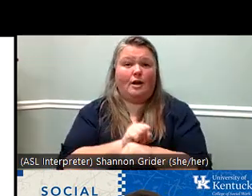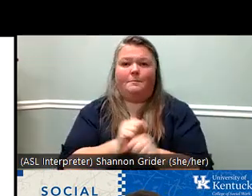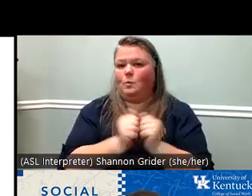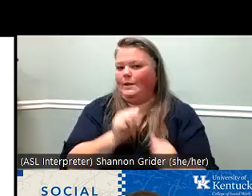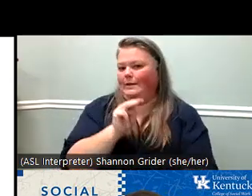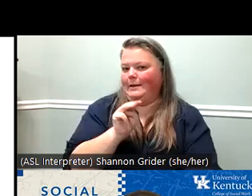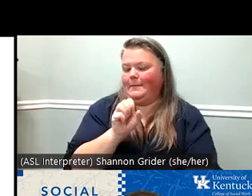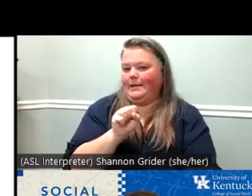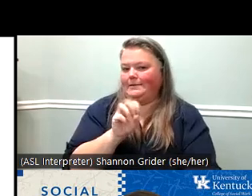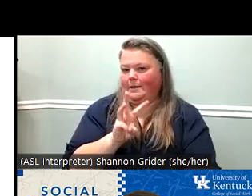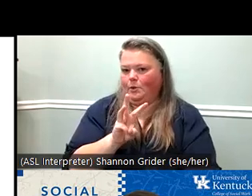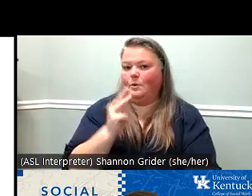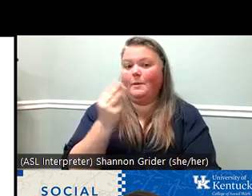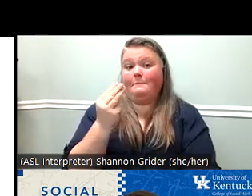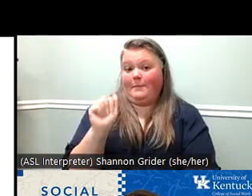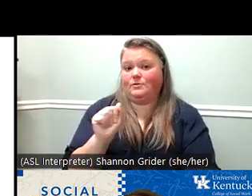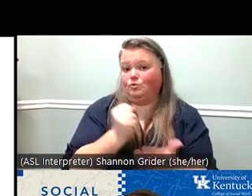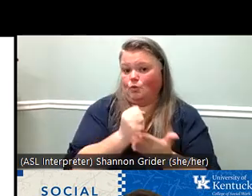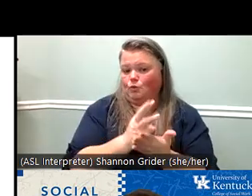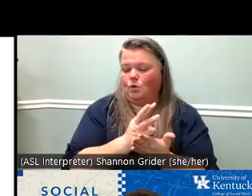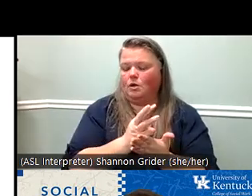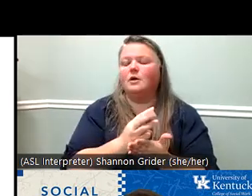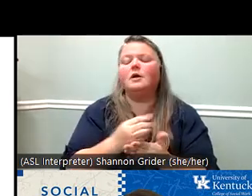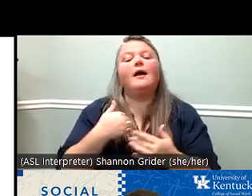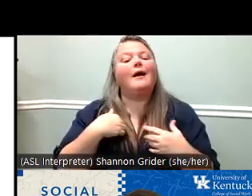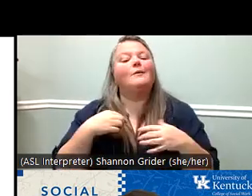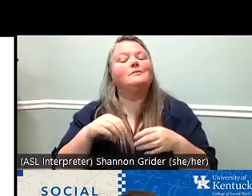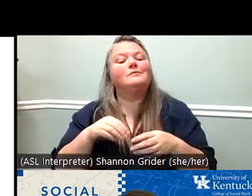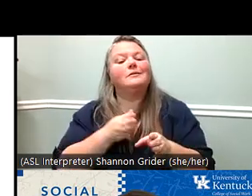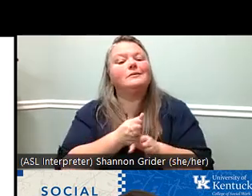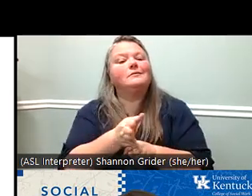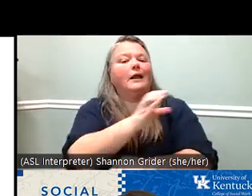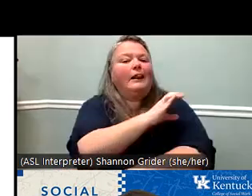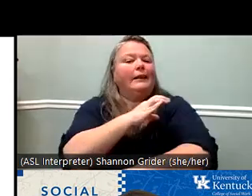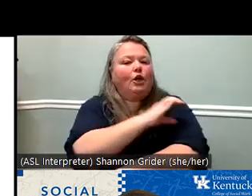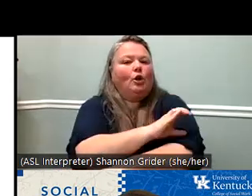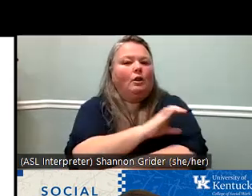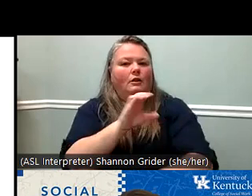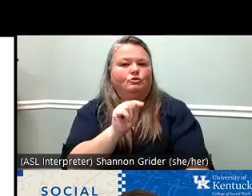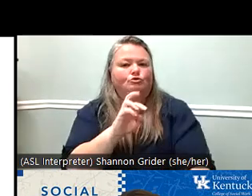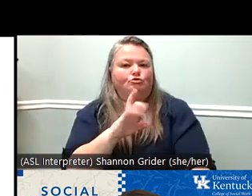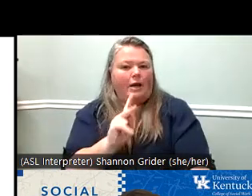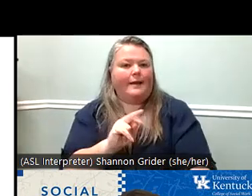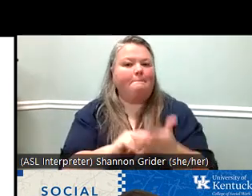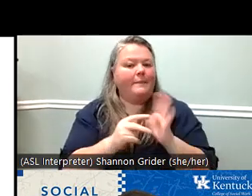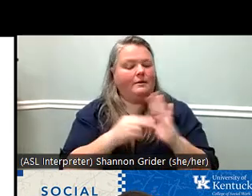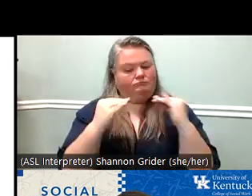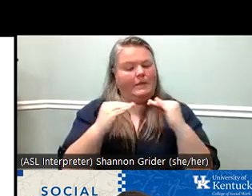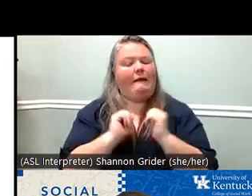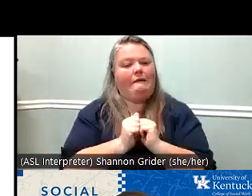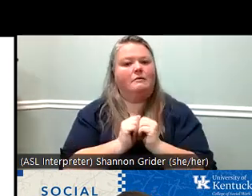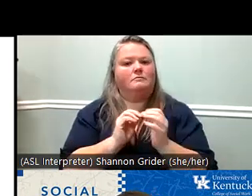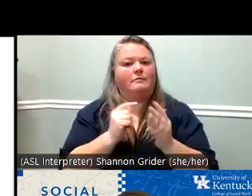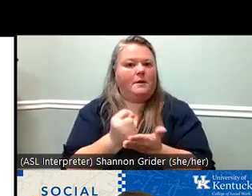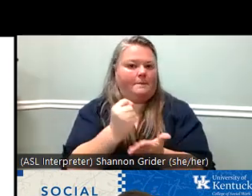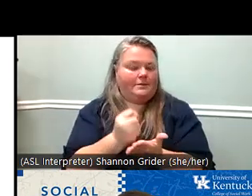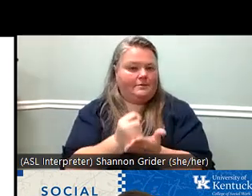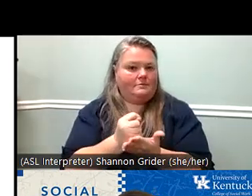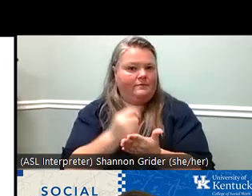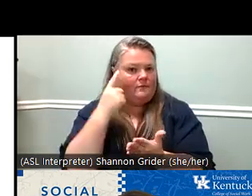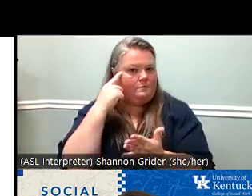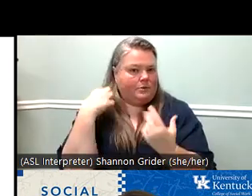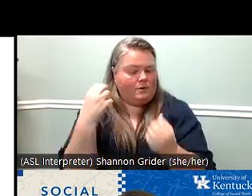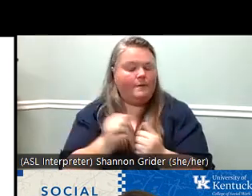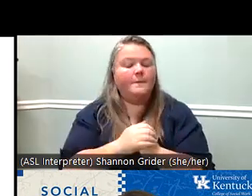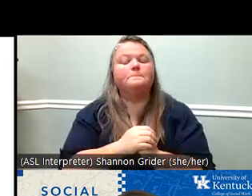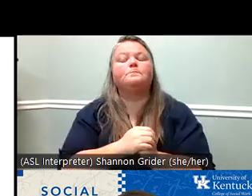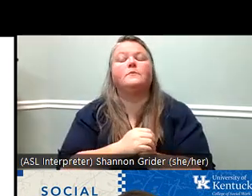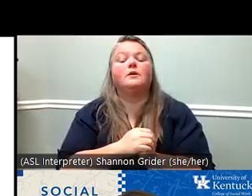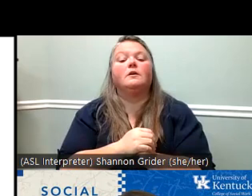GRADUATED IN MAY OF 2023 FROM THE UNIVERSITY OF TENNESSEE WITH MY PH.D. THAT'S MY EDUCATION. AS FAR AS MY EMPLOYMENT, WHAT I'VE BEEN DOING, MY VERY FIRST JOB AFTER